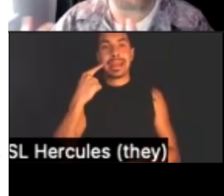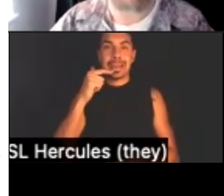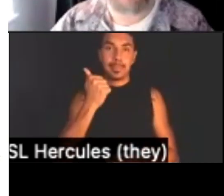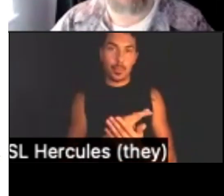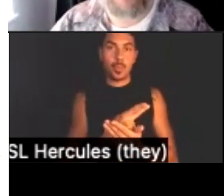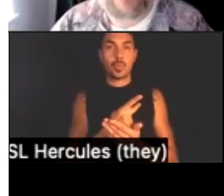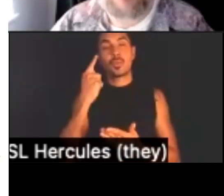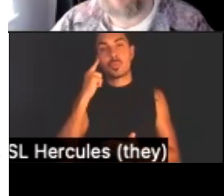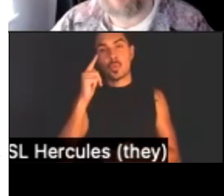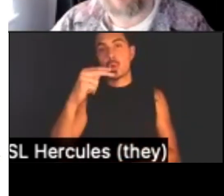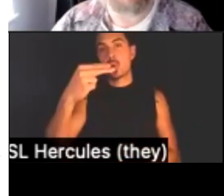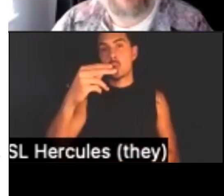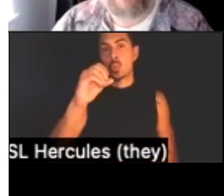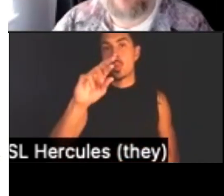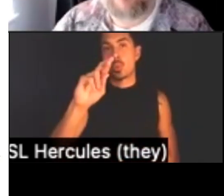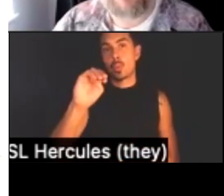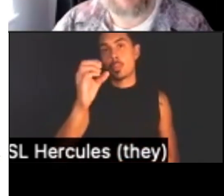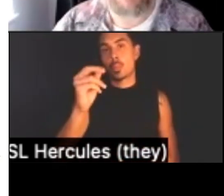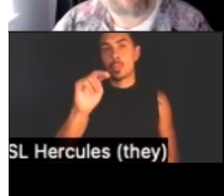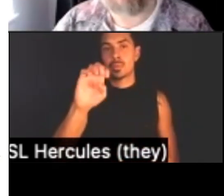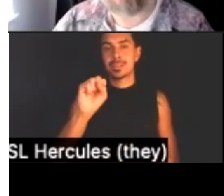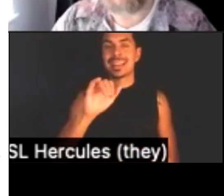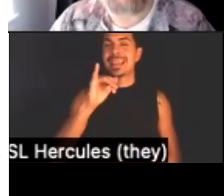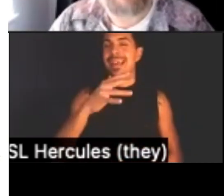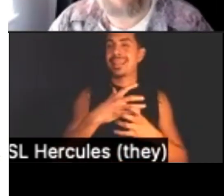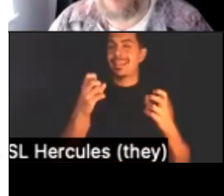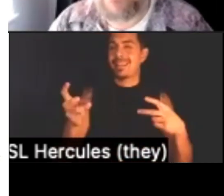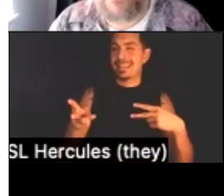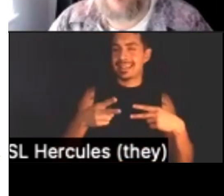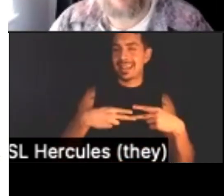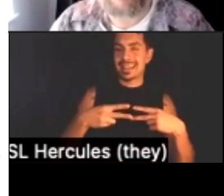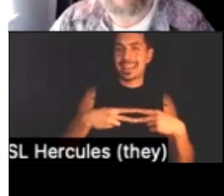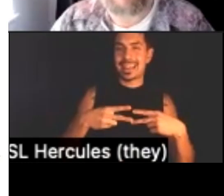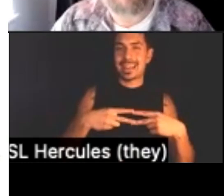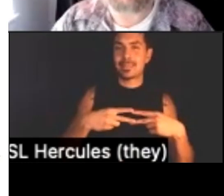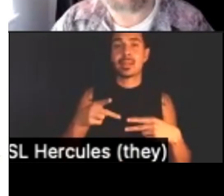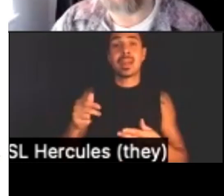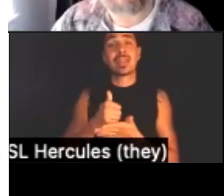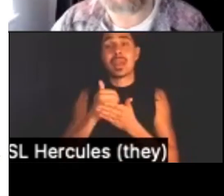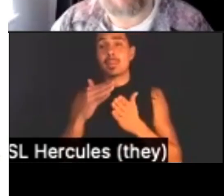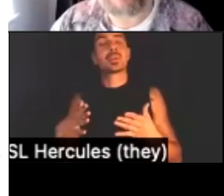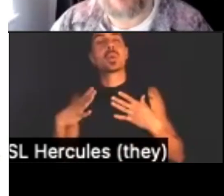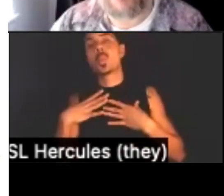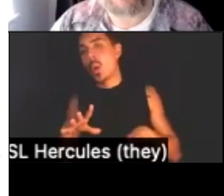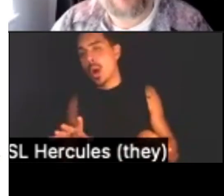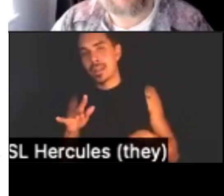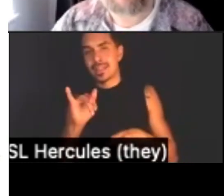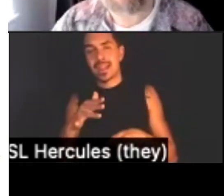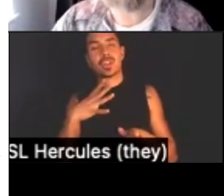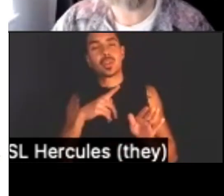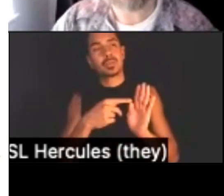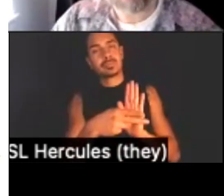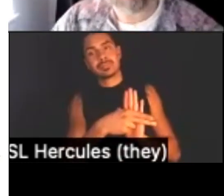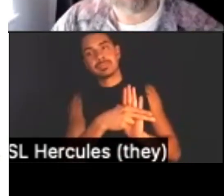That's a level of gatekeeping that a lot of therapists don't want to be doing because they don't pathologize trans people.